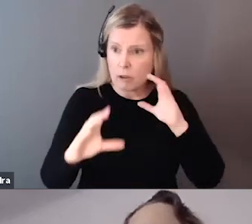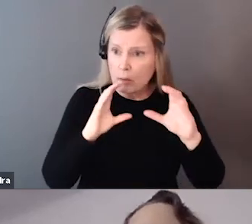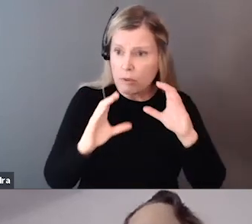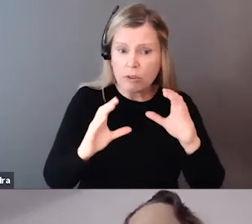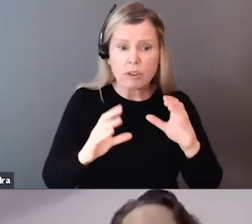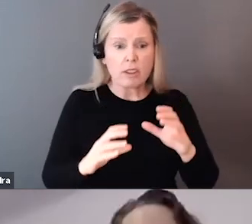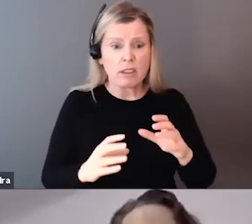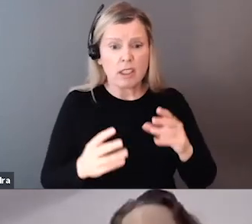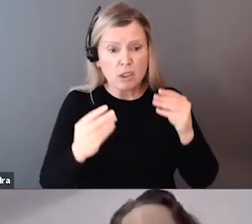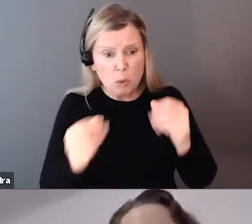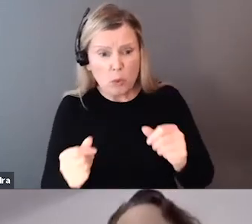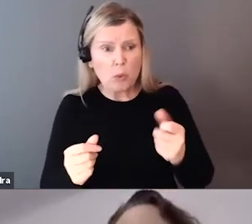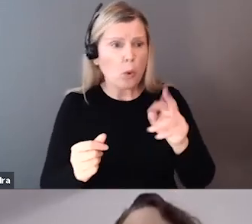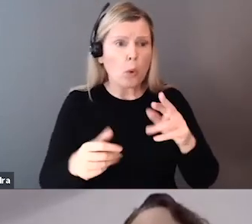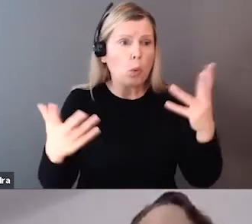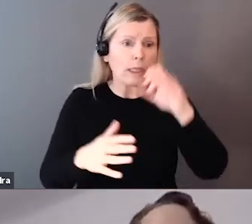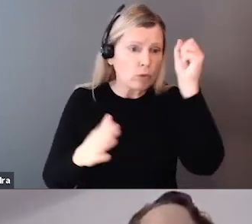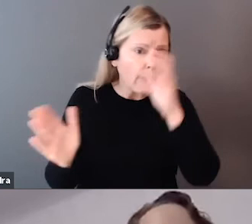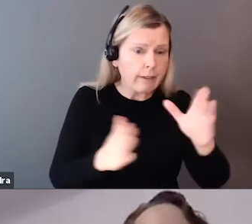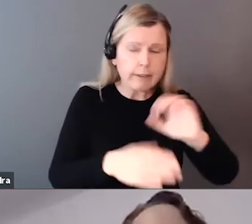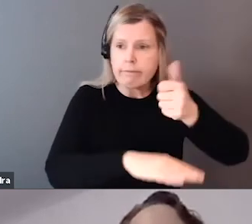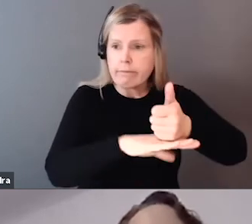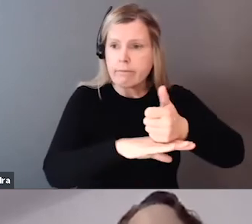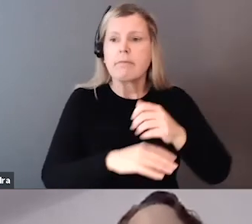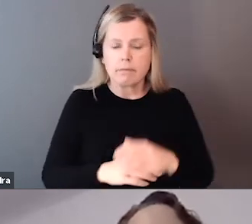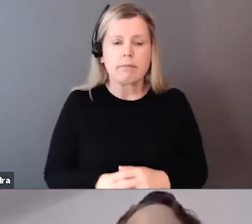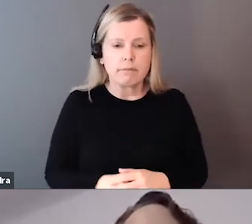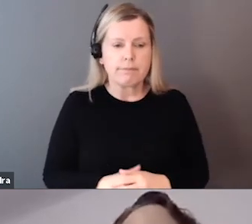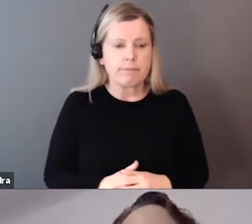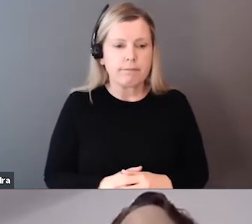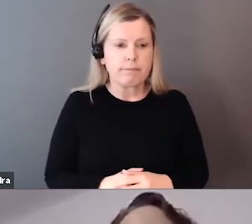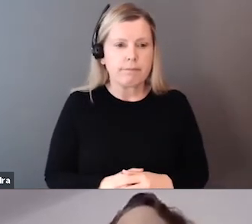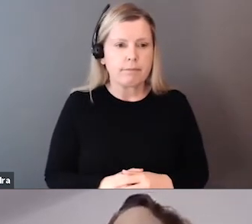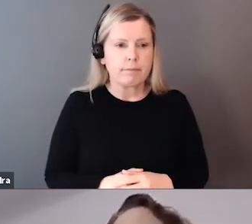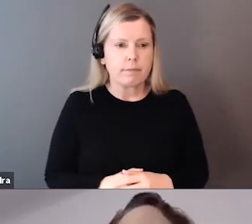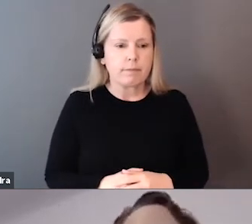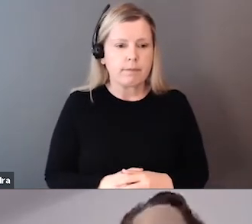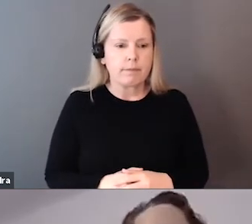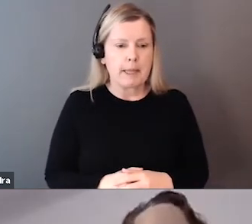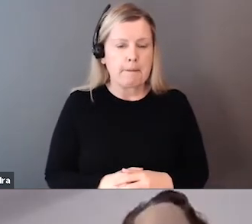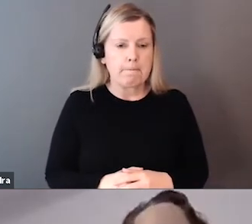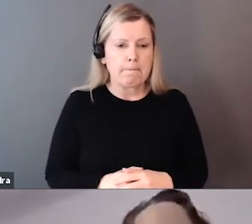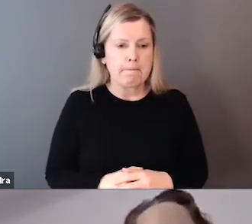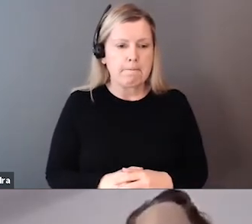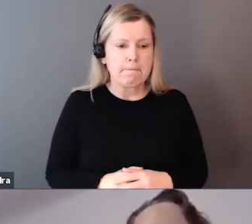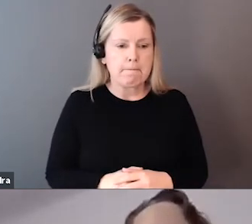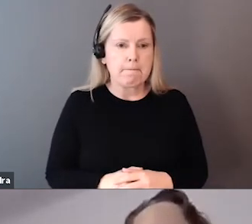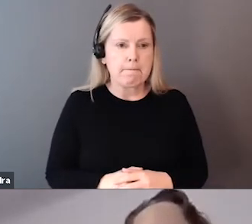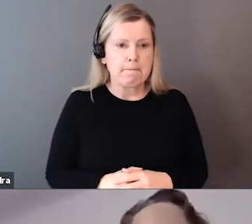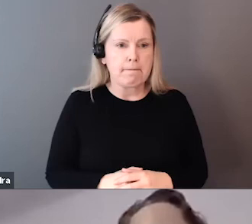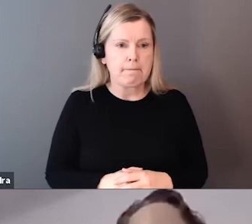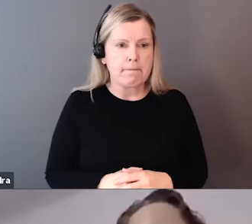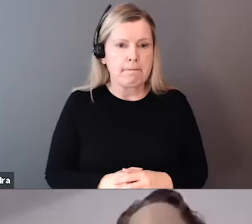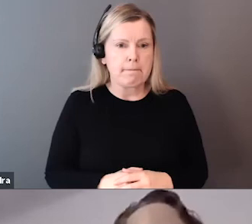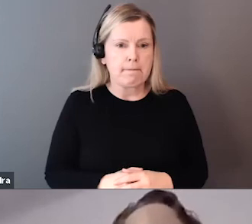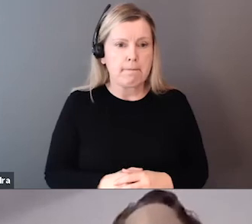effective communication strategies that they used in their work. So our guide, we ended up calling